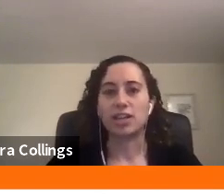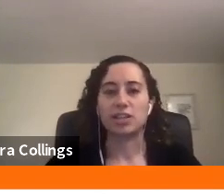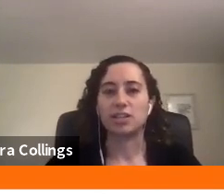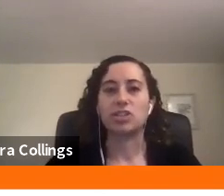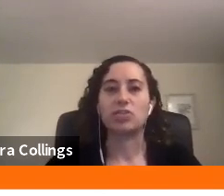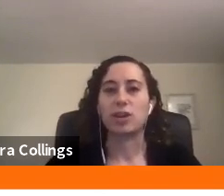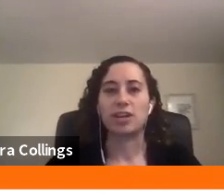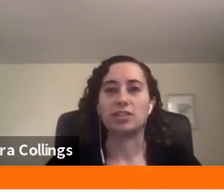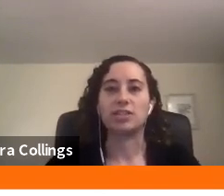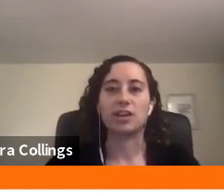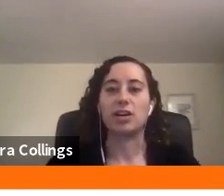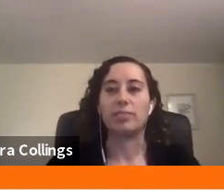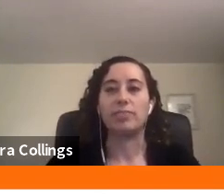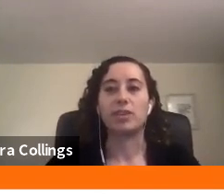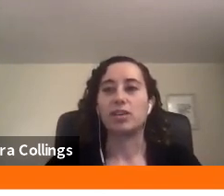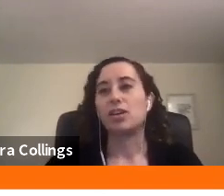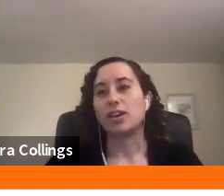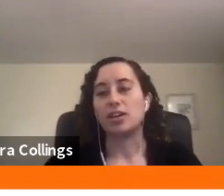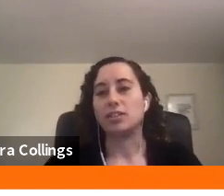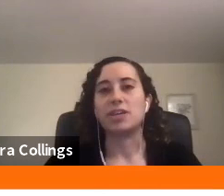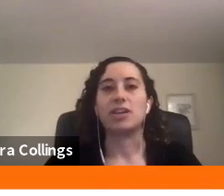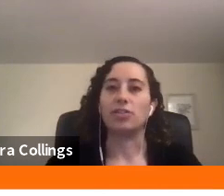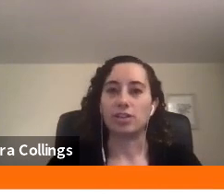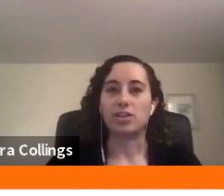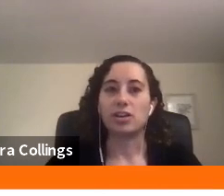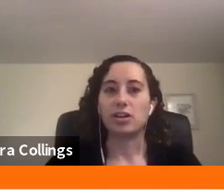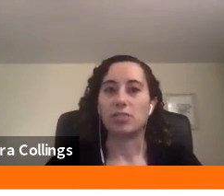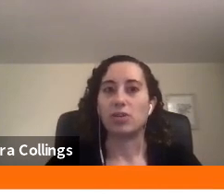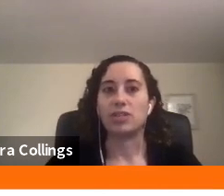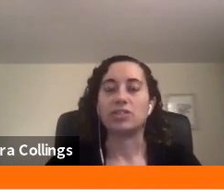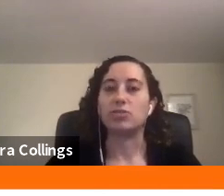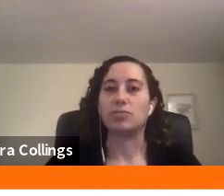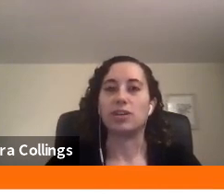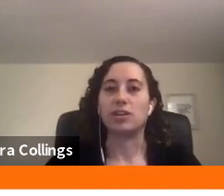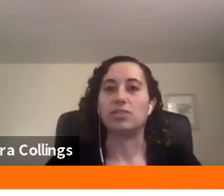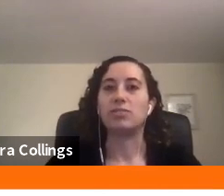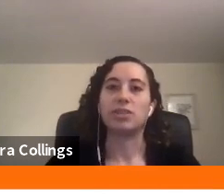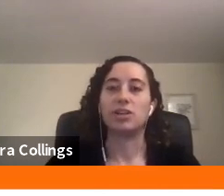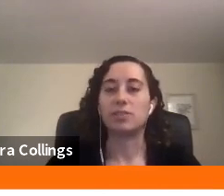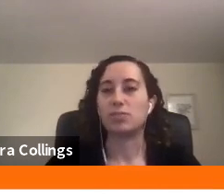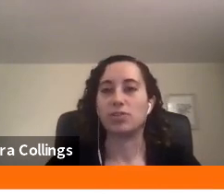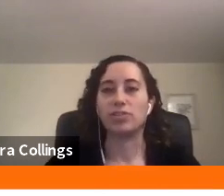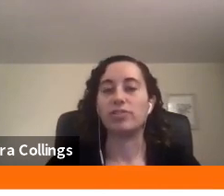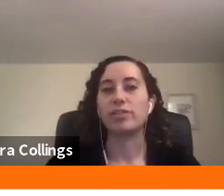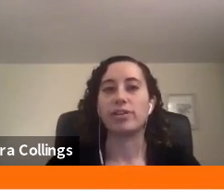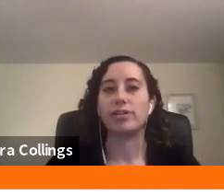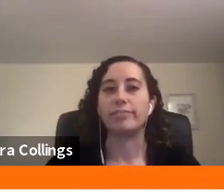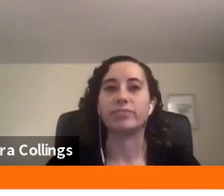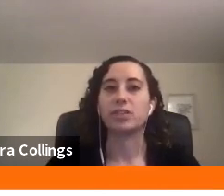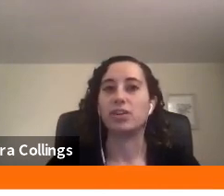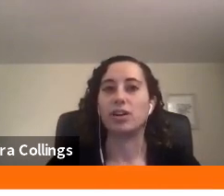discipline or be eating in certain ways or exercising or not exercising, in certain ways . And be